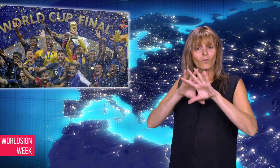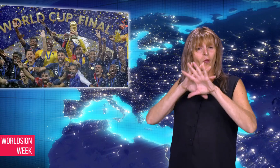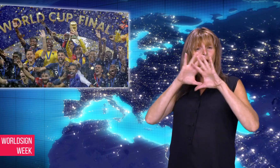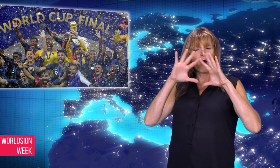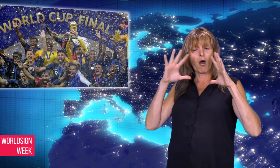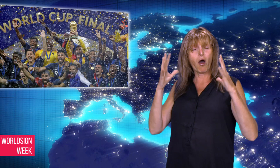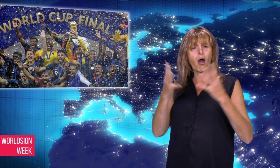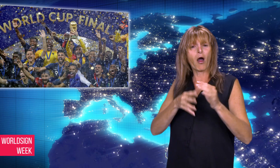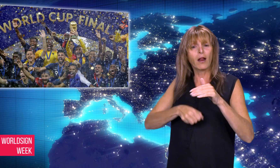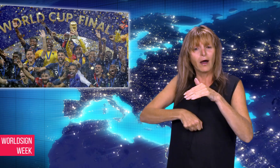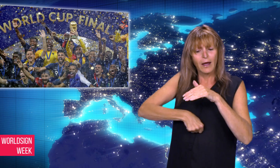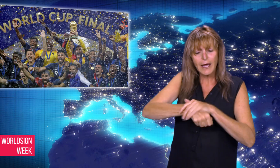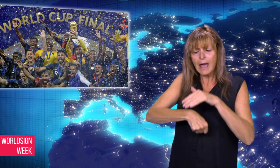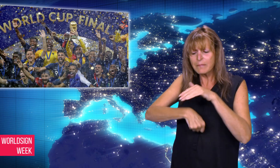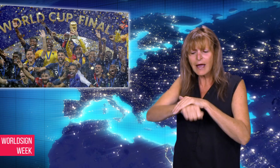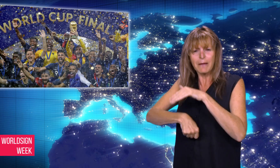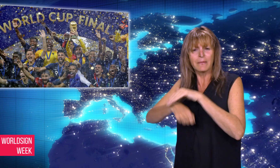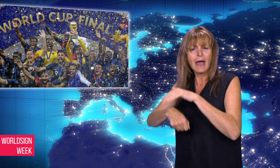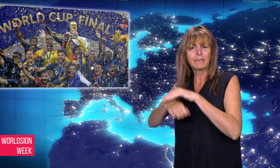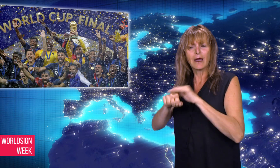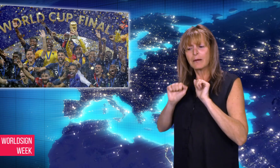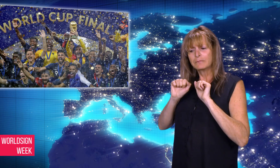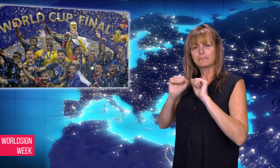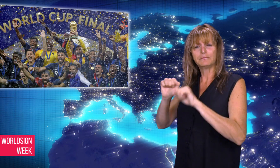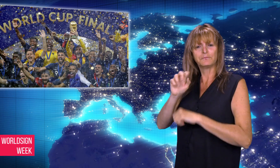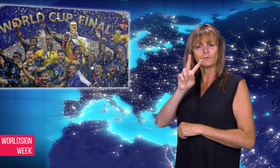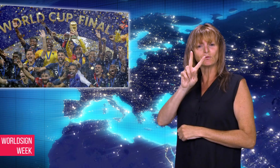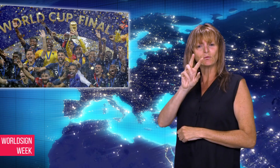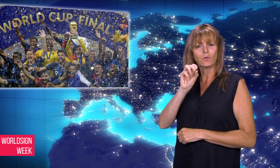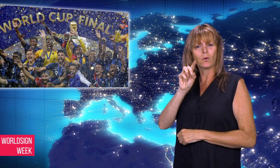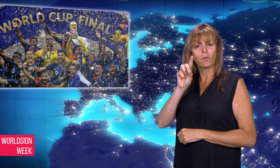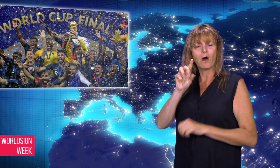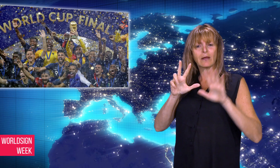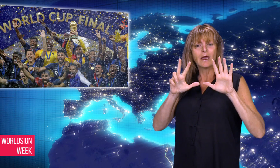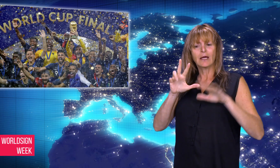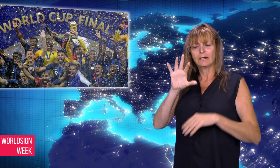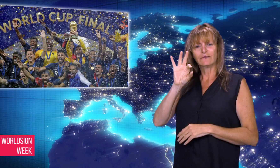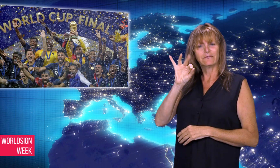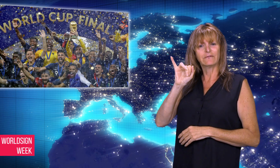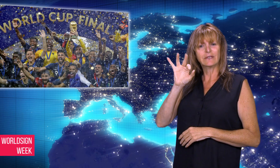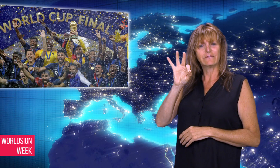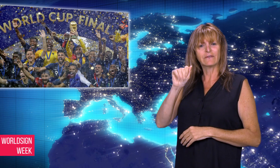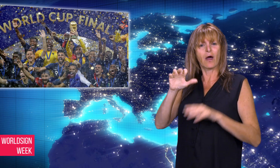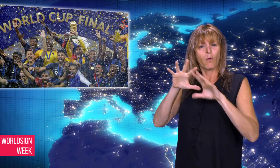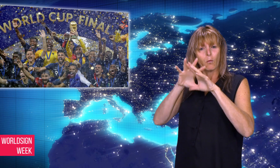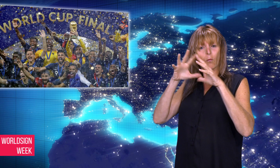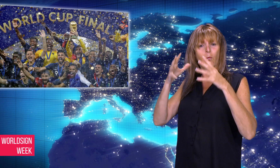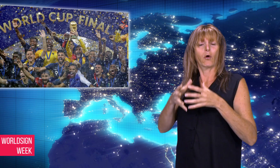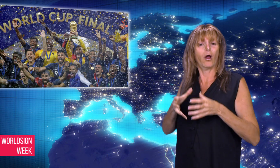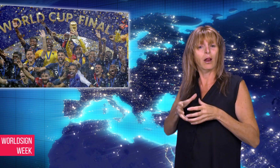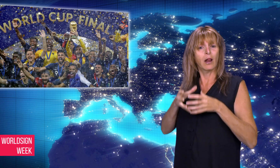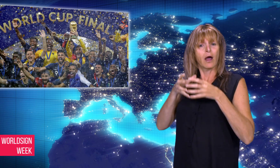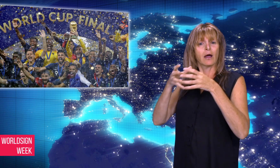All games of 2018 FIFA World Cup were